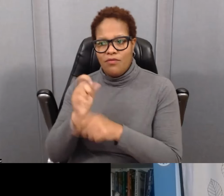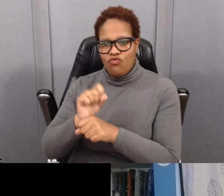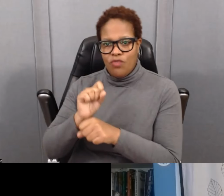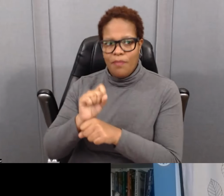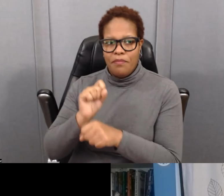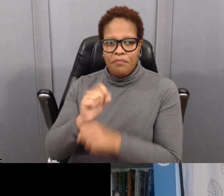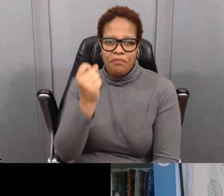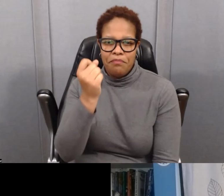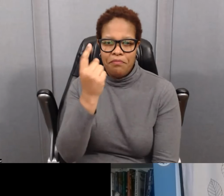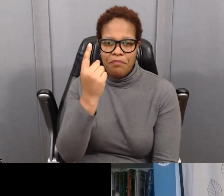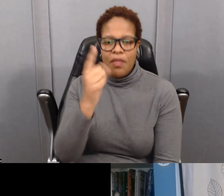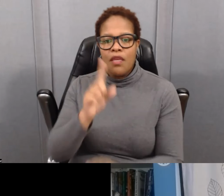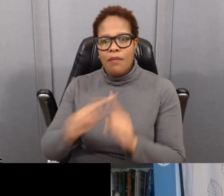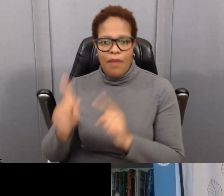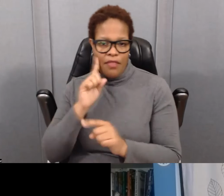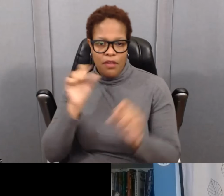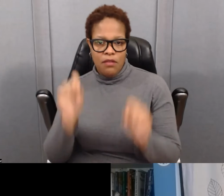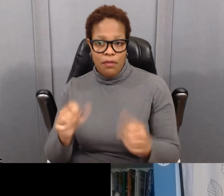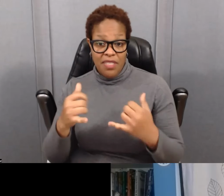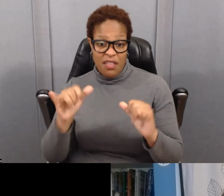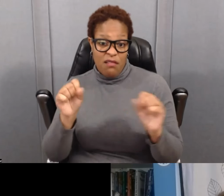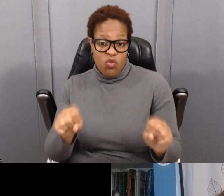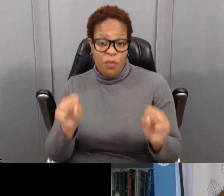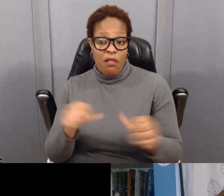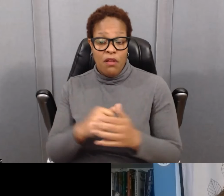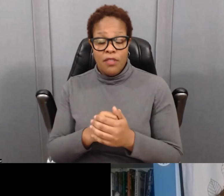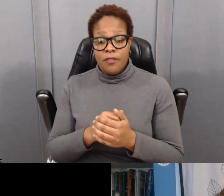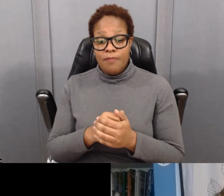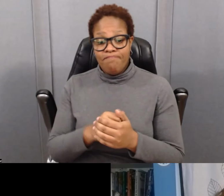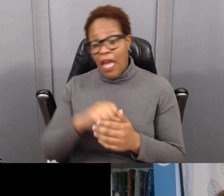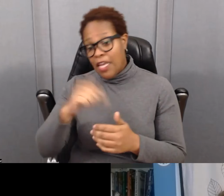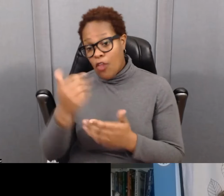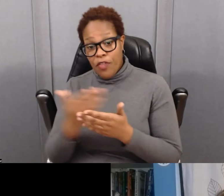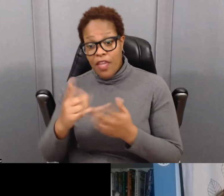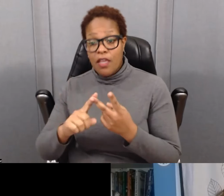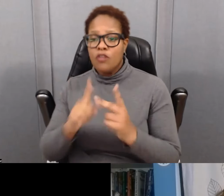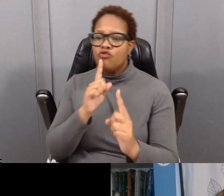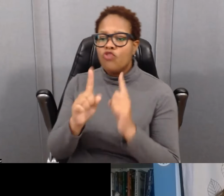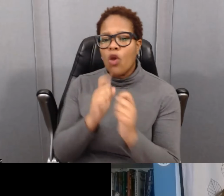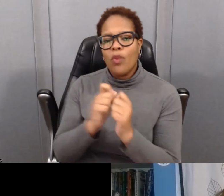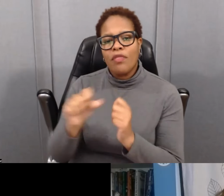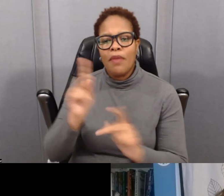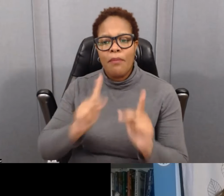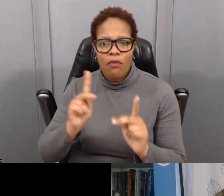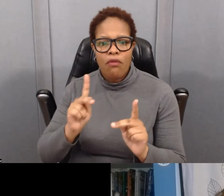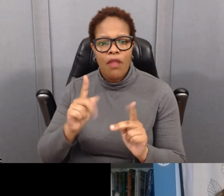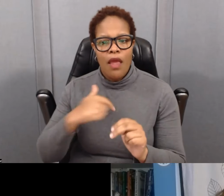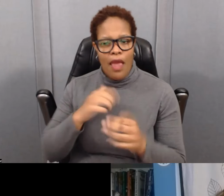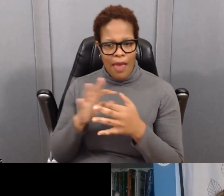But I think it could be still doable. The other thing is talk to people. I mentioned the idea of a blind QC process,